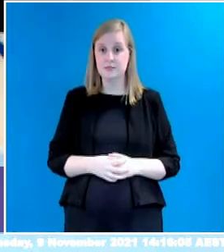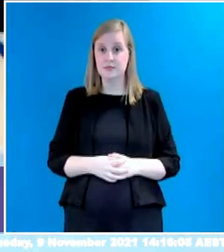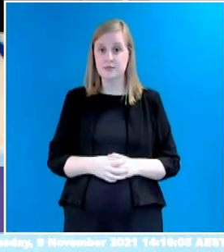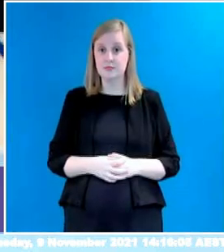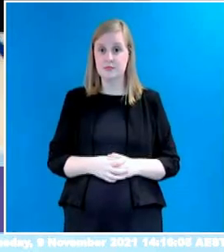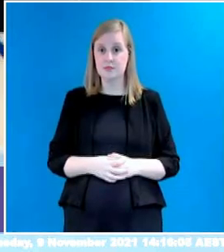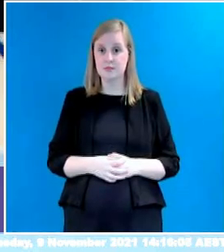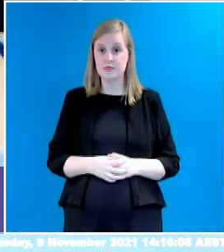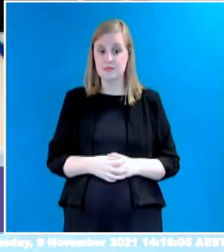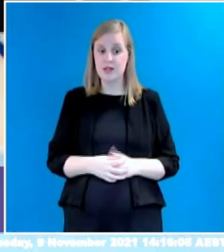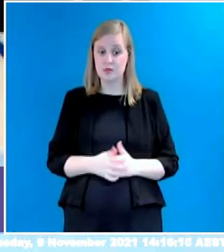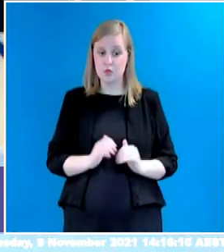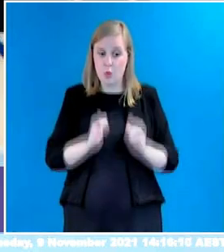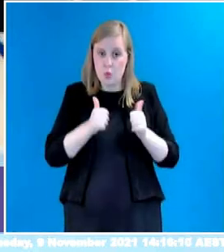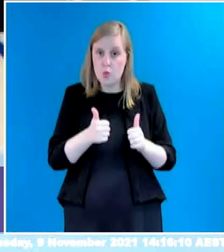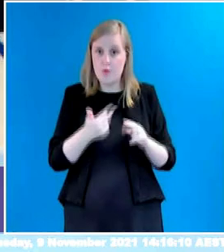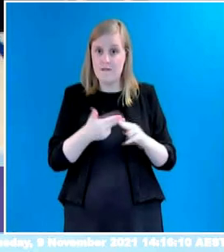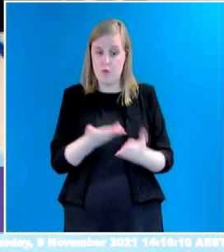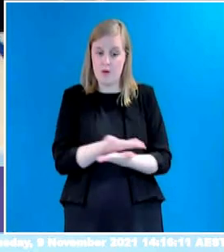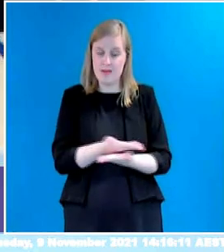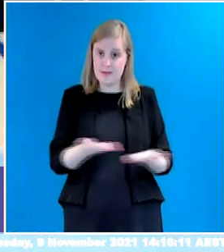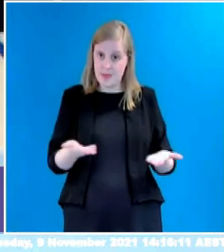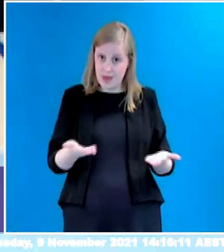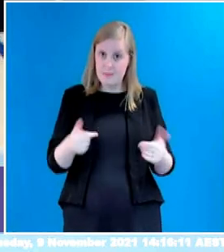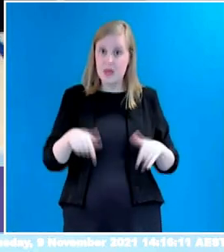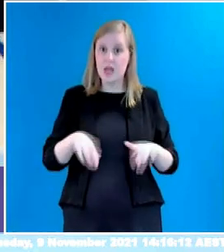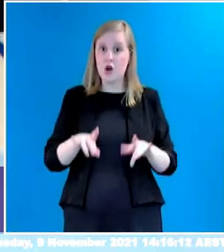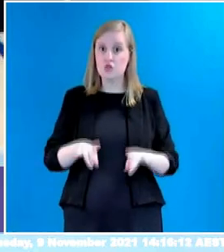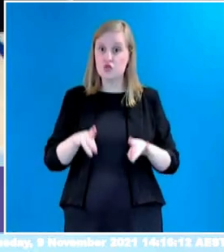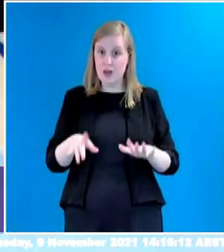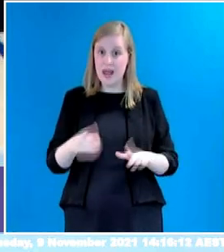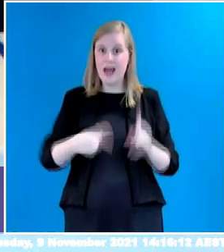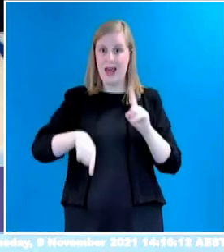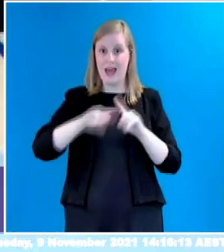them, both domestically and also at the international level.